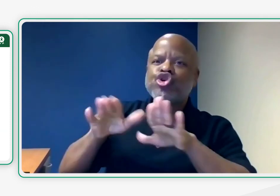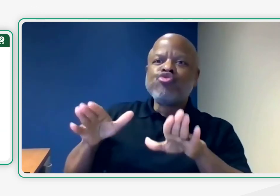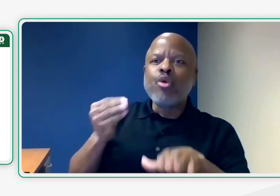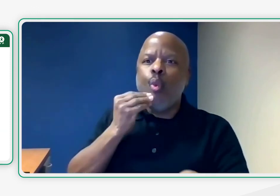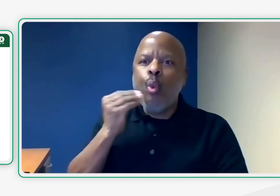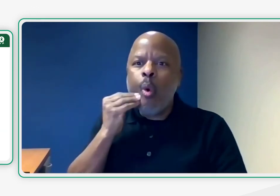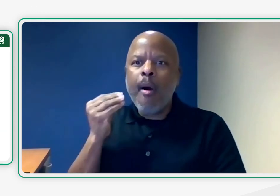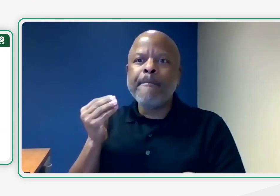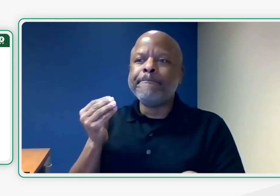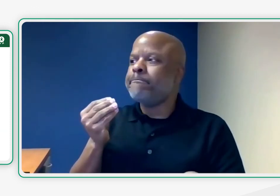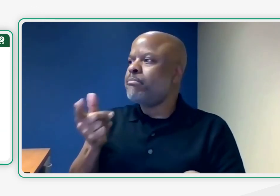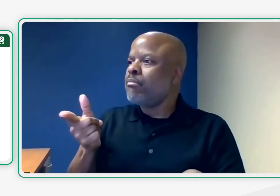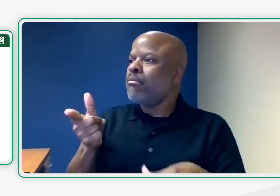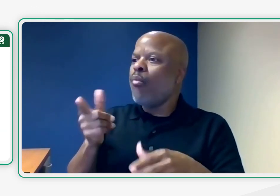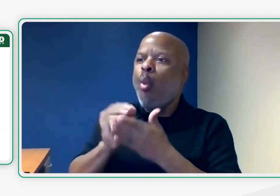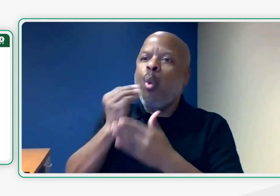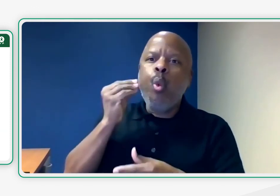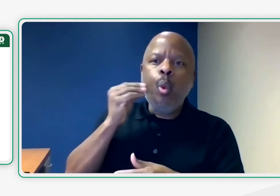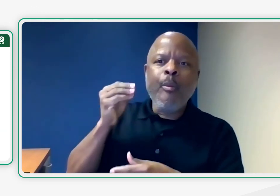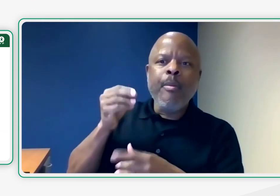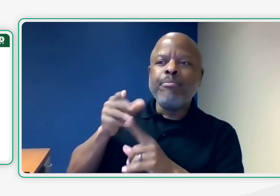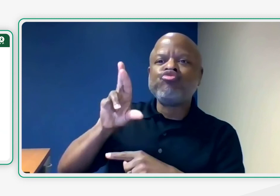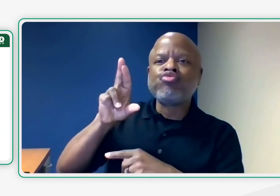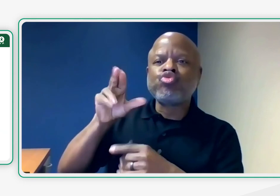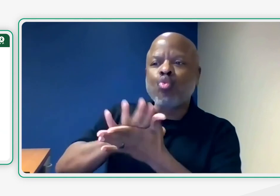You know, our peers are stressed. Our family, you know, maybe there's new children in the home.